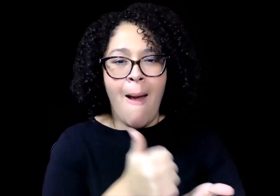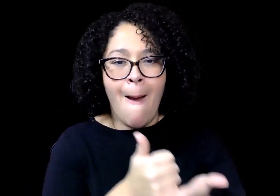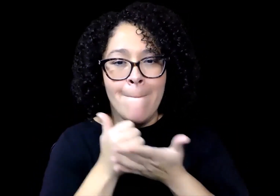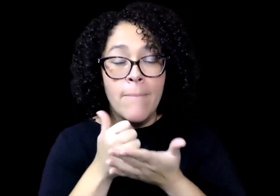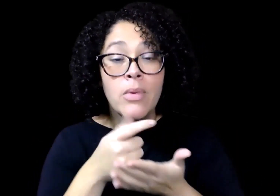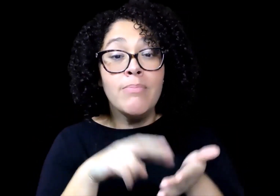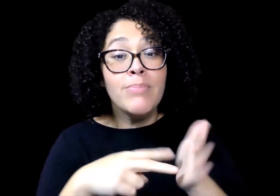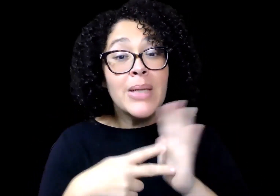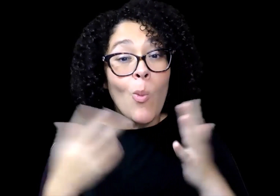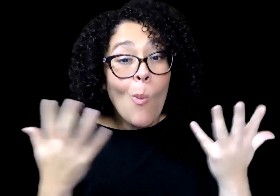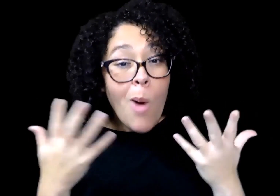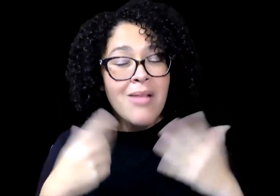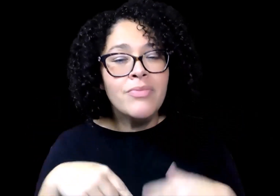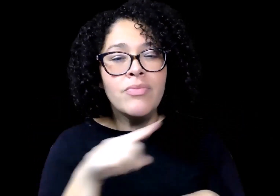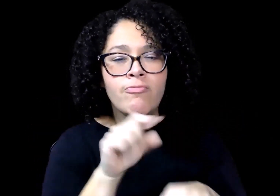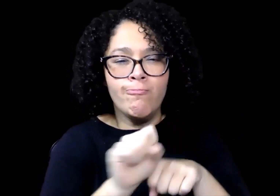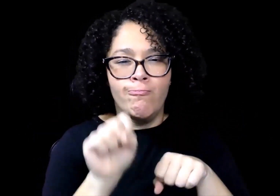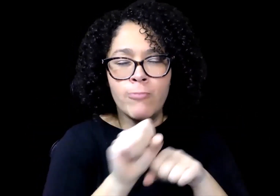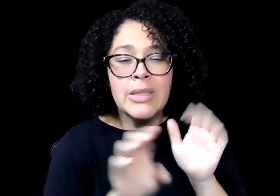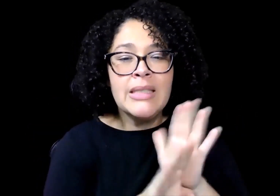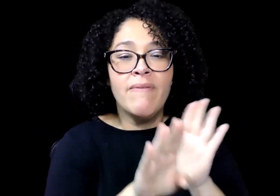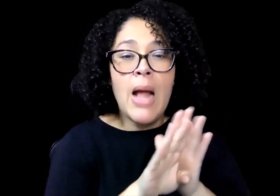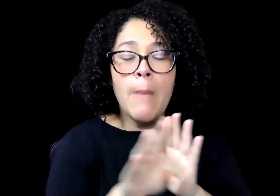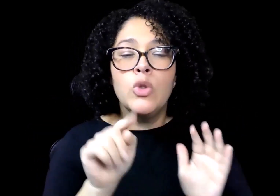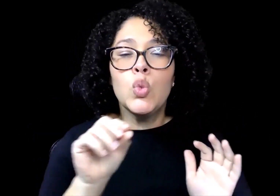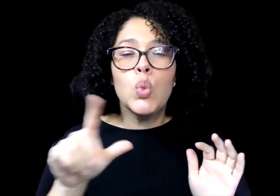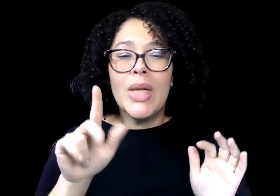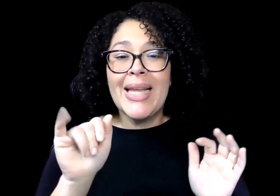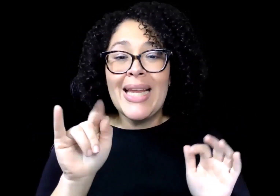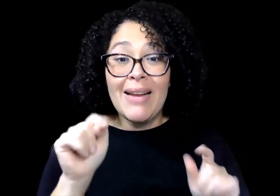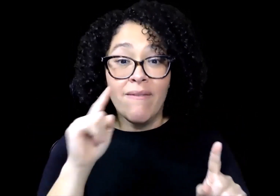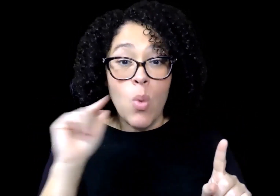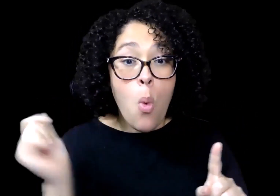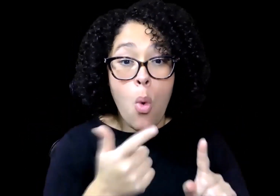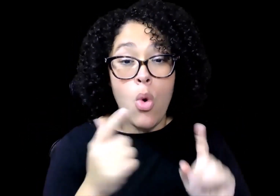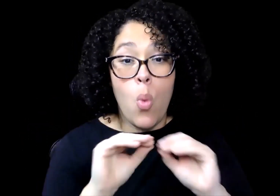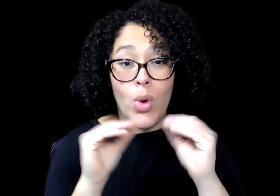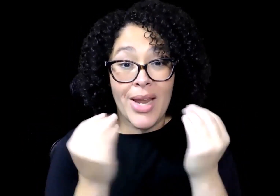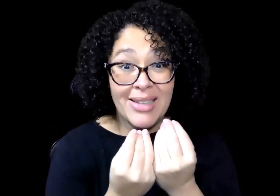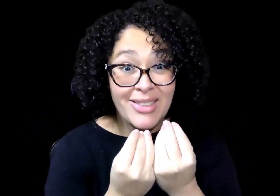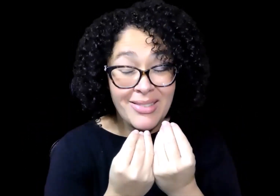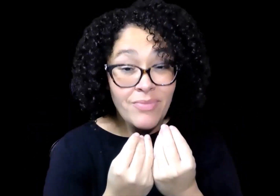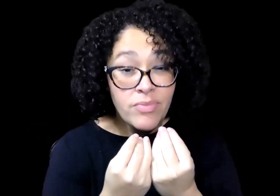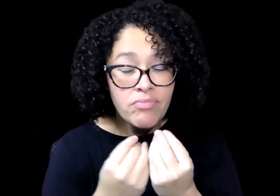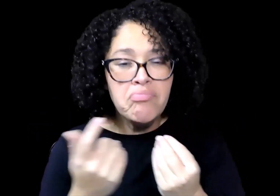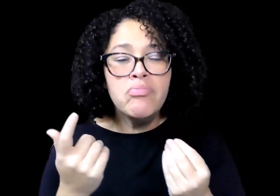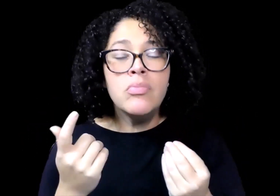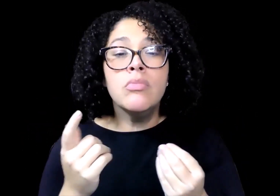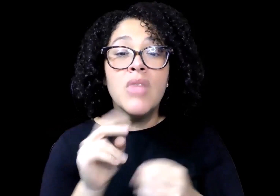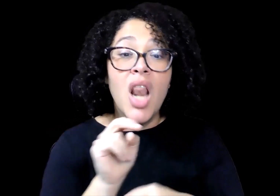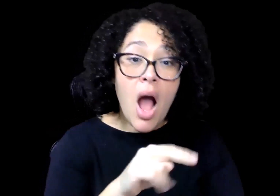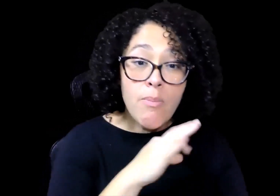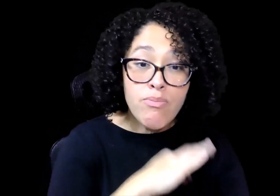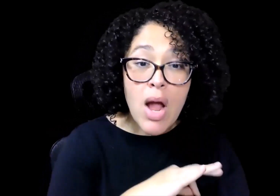I am so in support of that because we really need to work to develop a toolkit for organizations